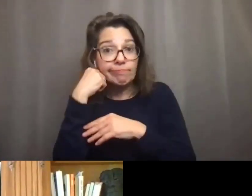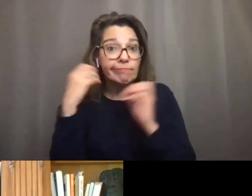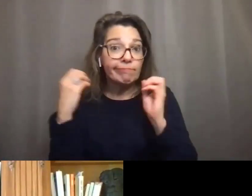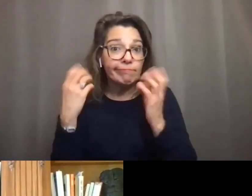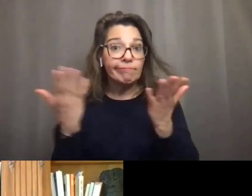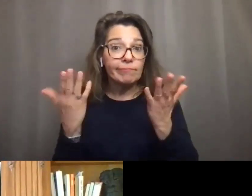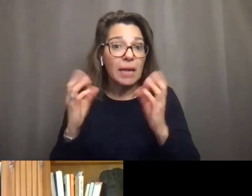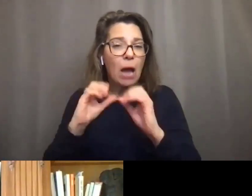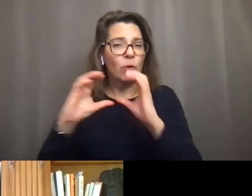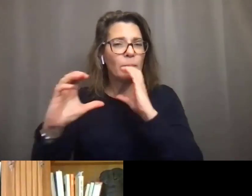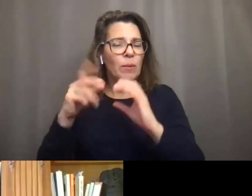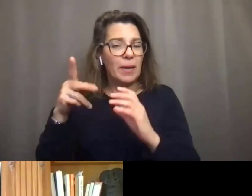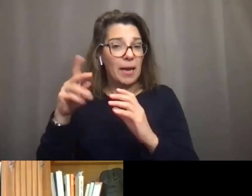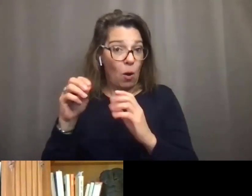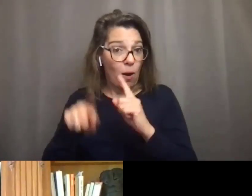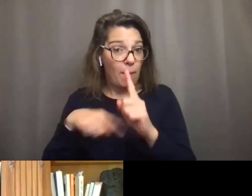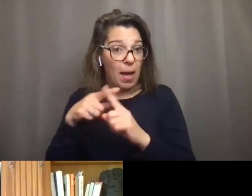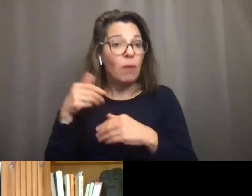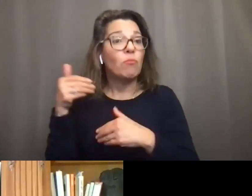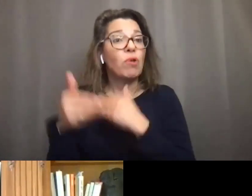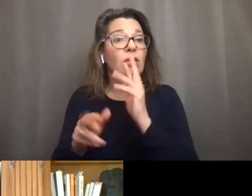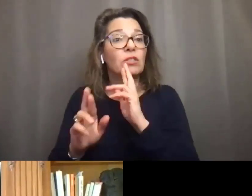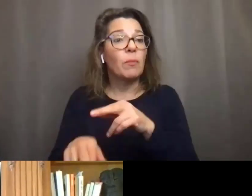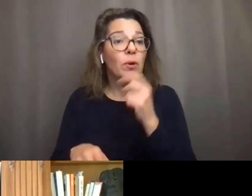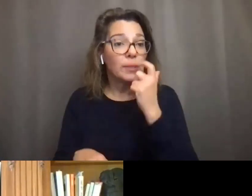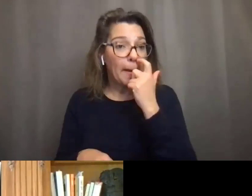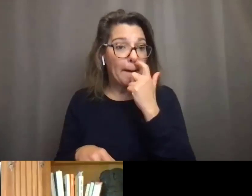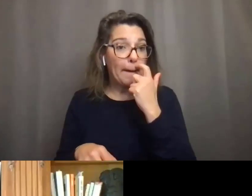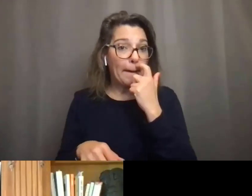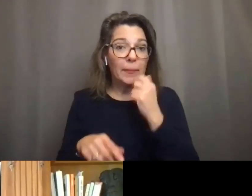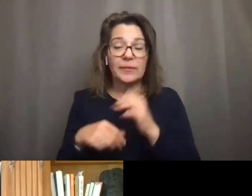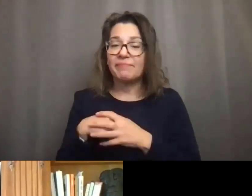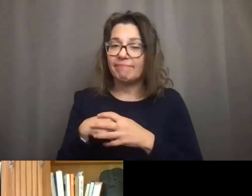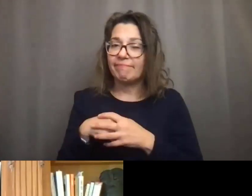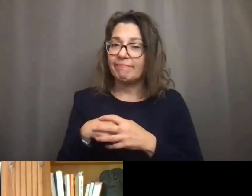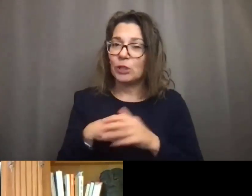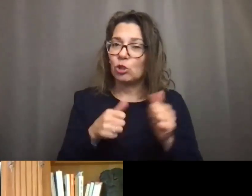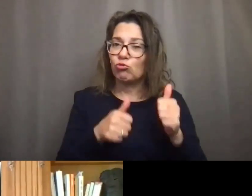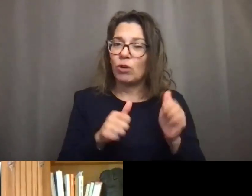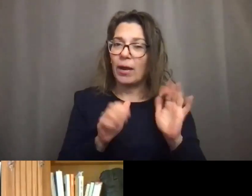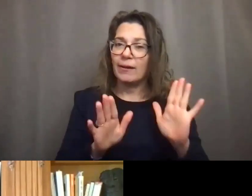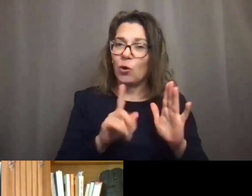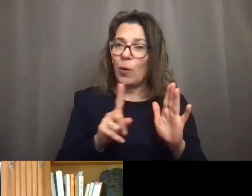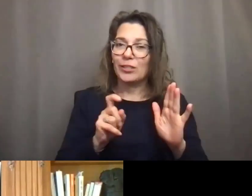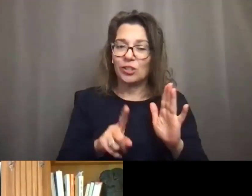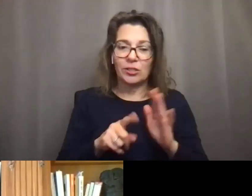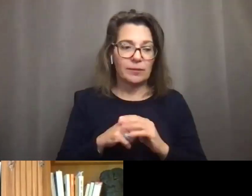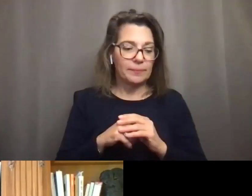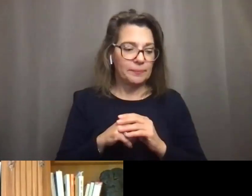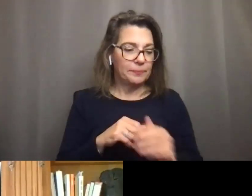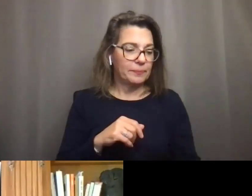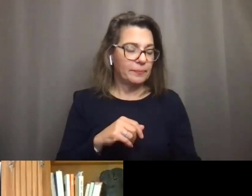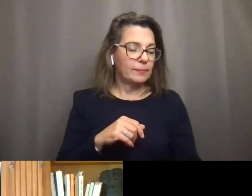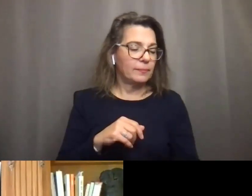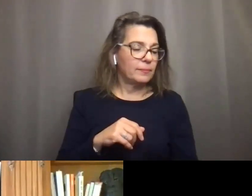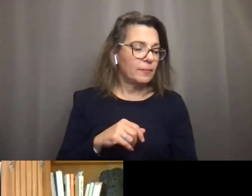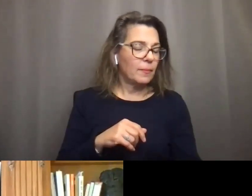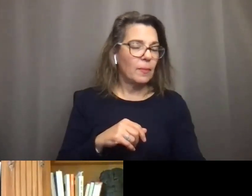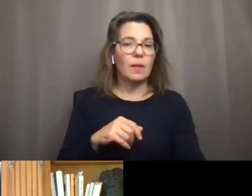anti-sexual-harassment and other forms of harassment, and currently the NIH is demonstrating accountability